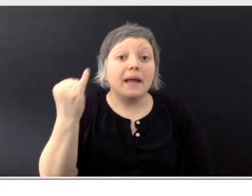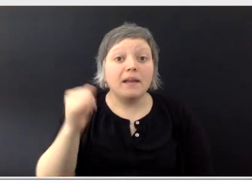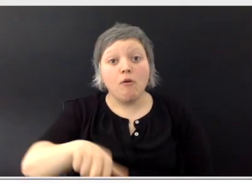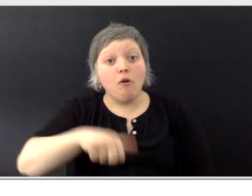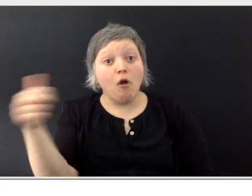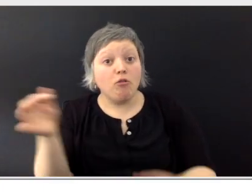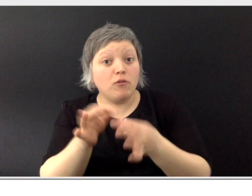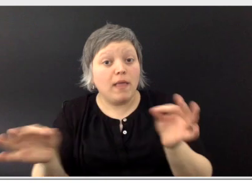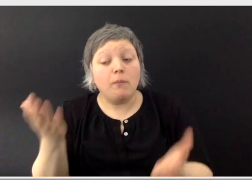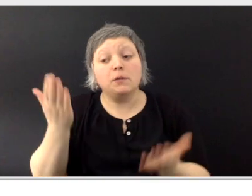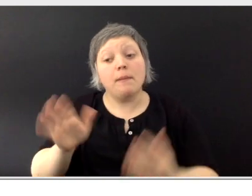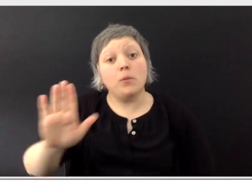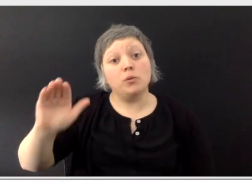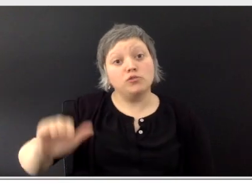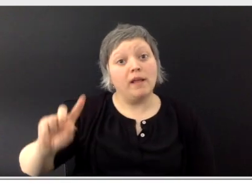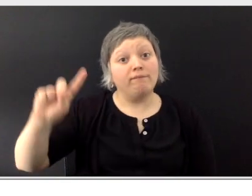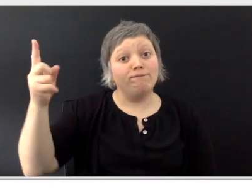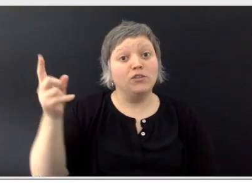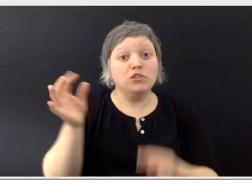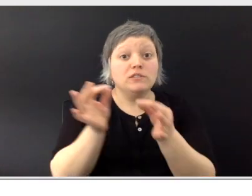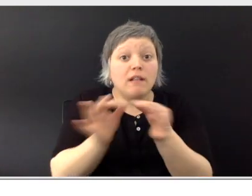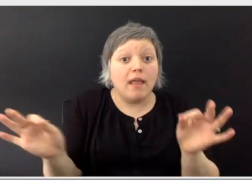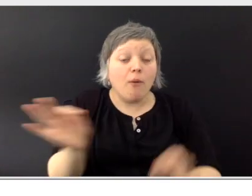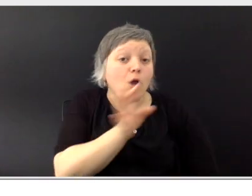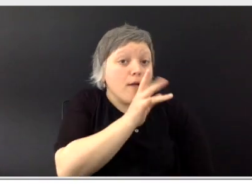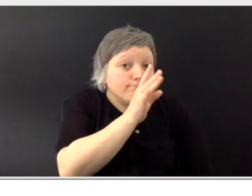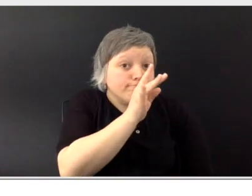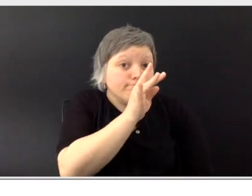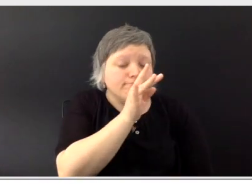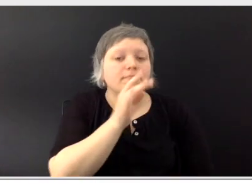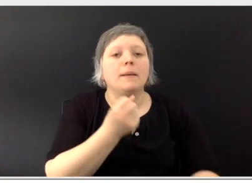language is a spoken language. You want to make sure their equipment is on, and it's working.